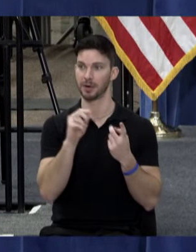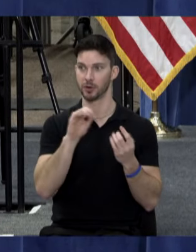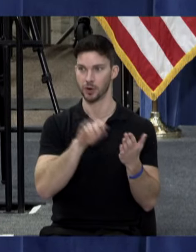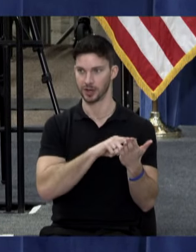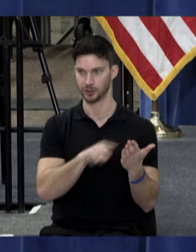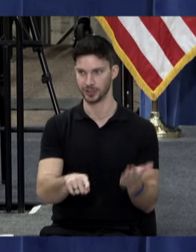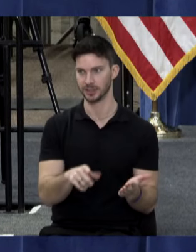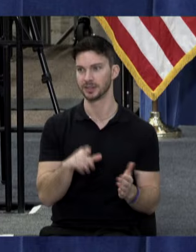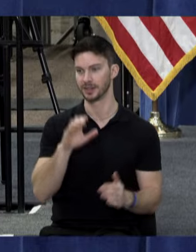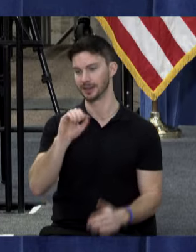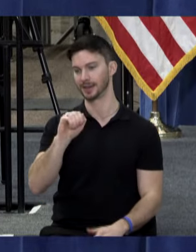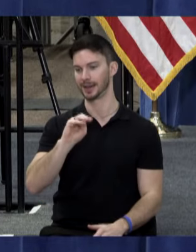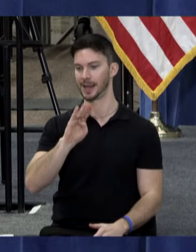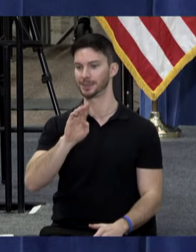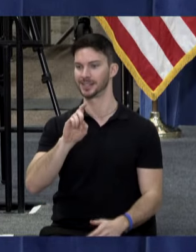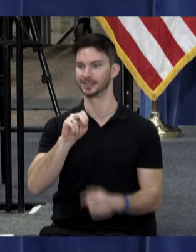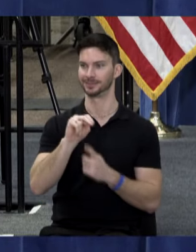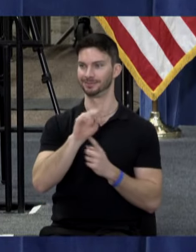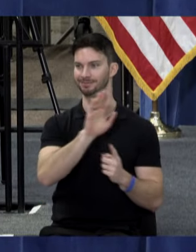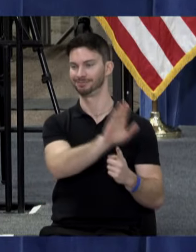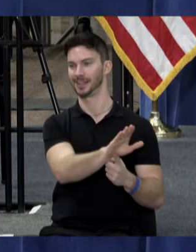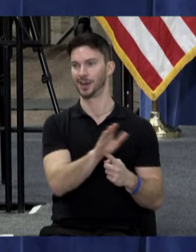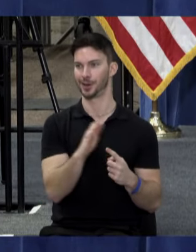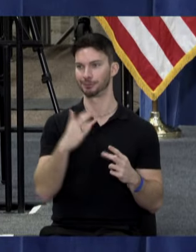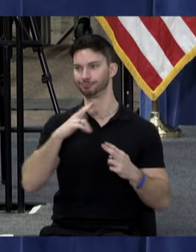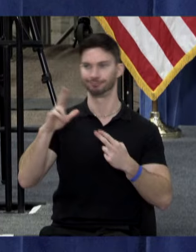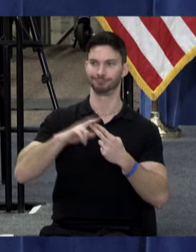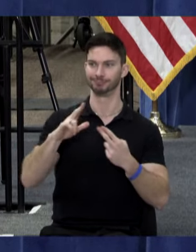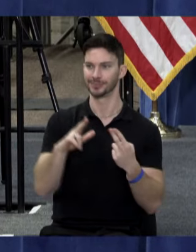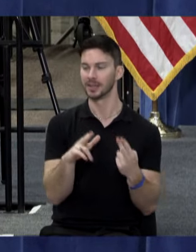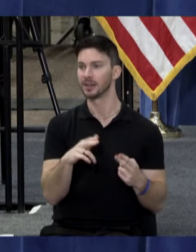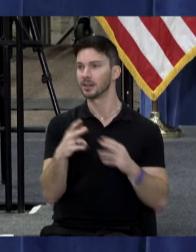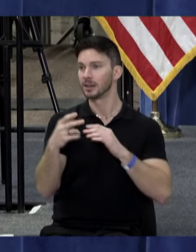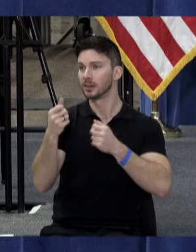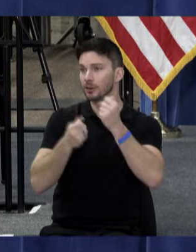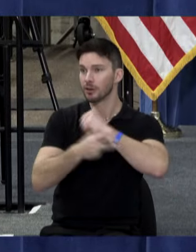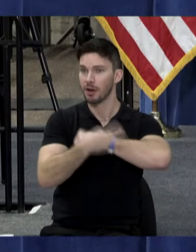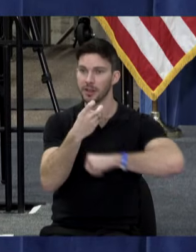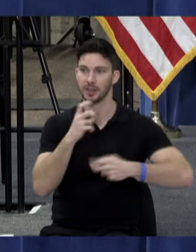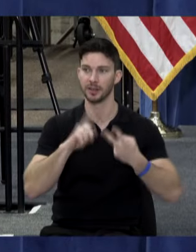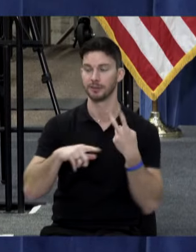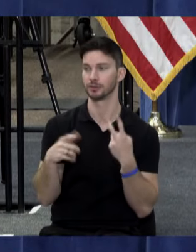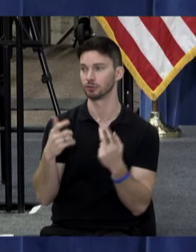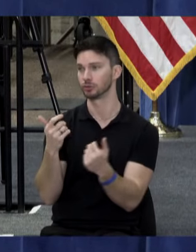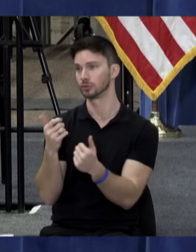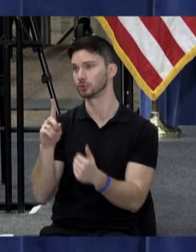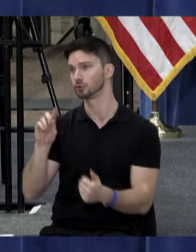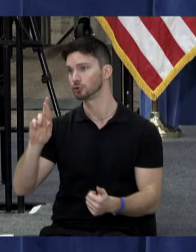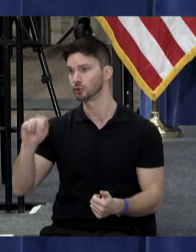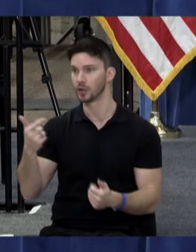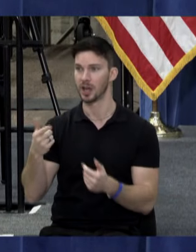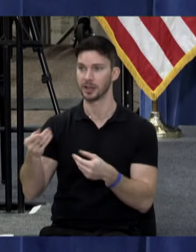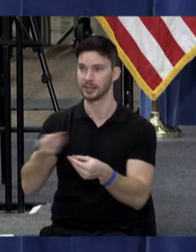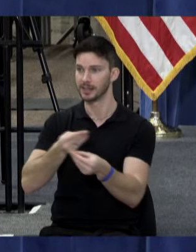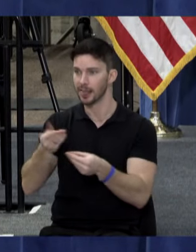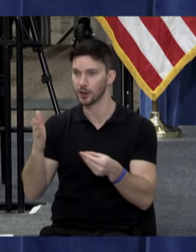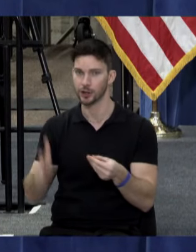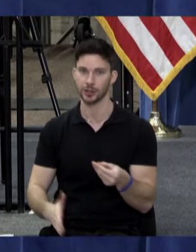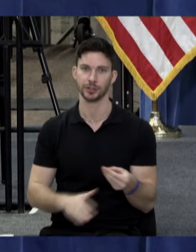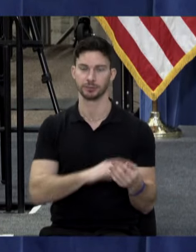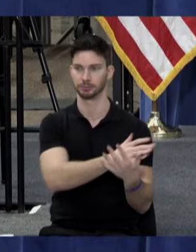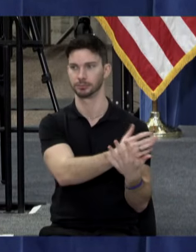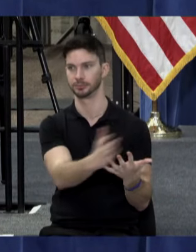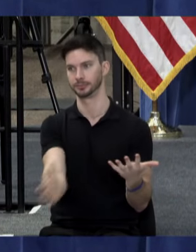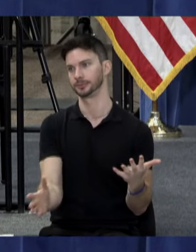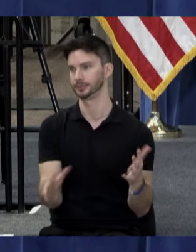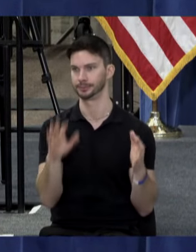New Jersey's finest. Car thieves, drug dealers. We got sexual offenders in, I left. I was gone.